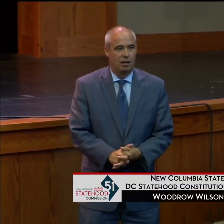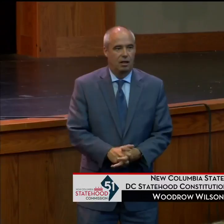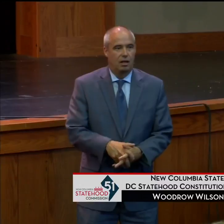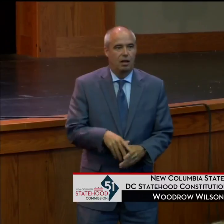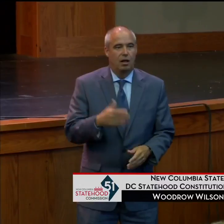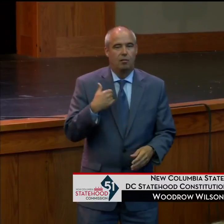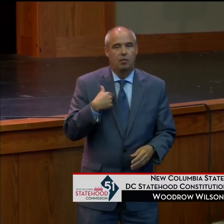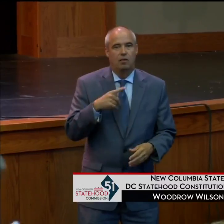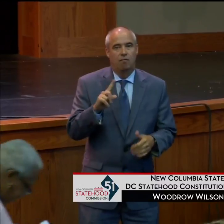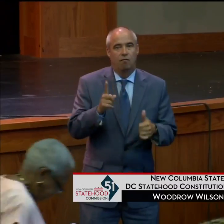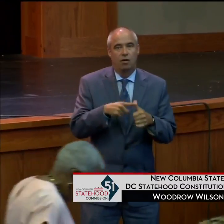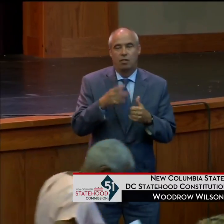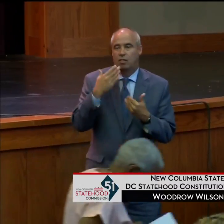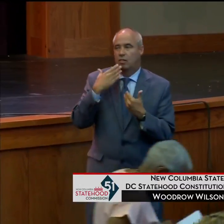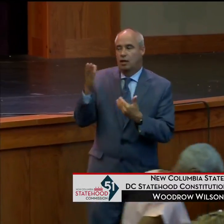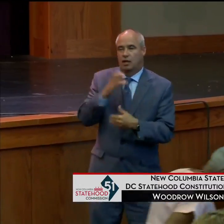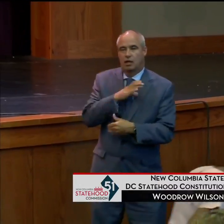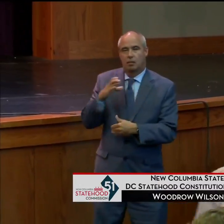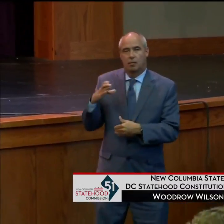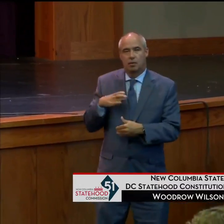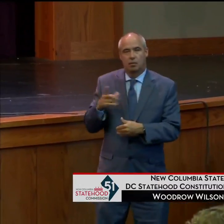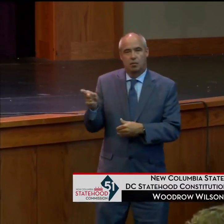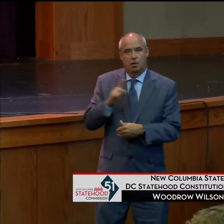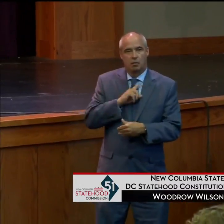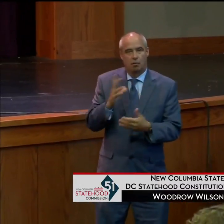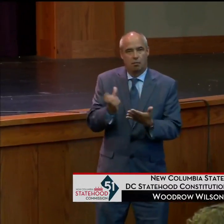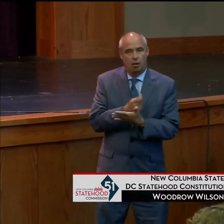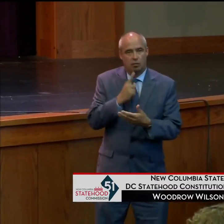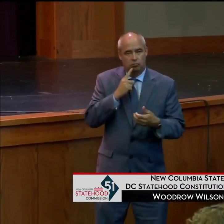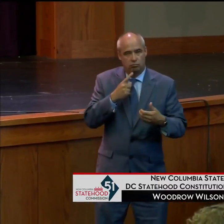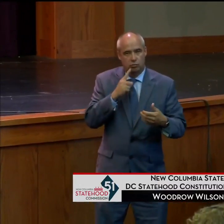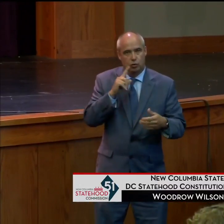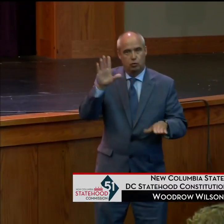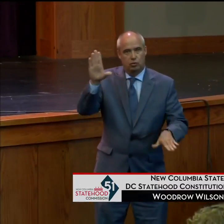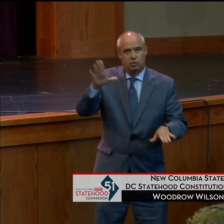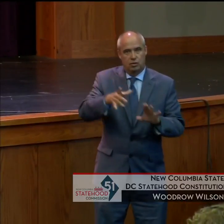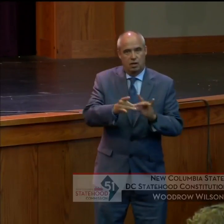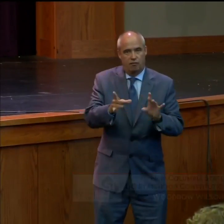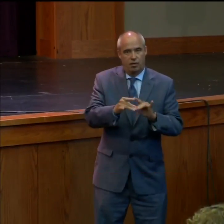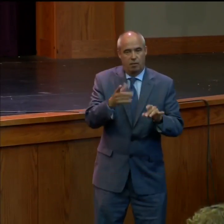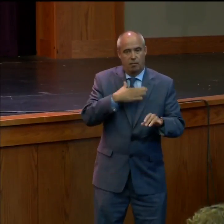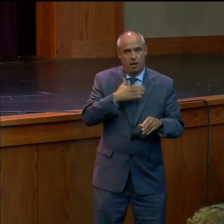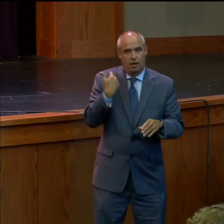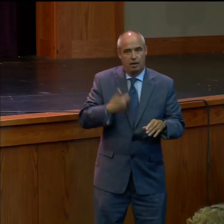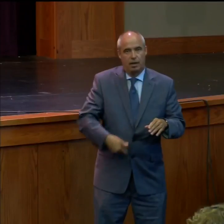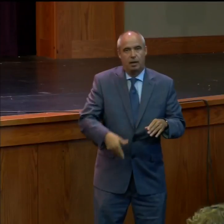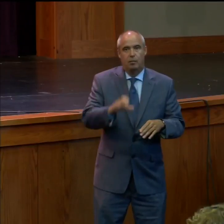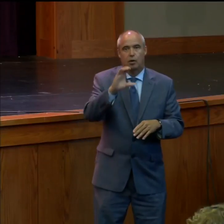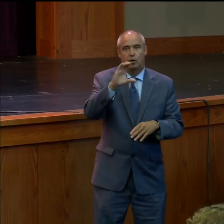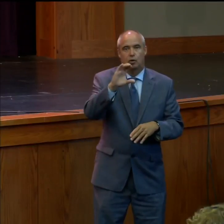I WANT TO FIRST THANK THE COMMISSION FOR GIVING ME THIS OPPORTUNITY TO TESTIFY. MY NAME IS CHERYL LEW.